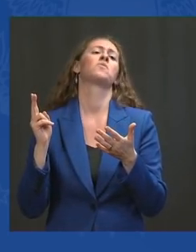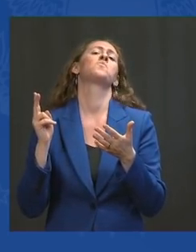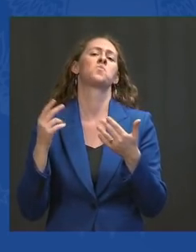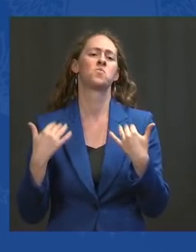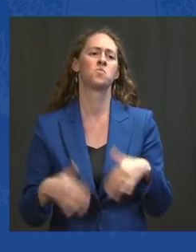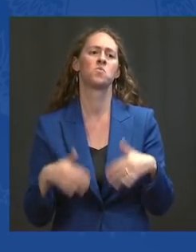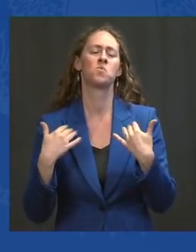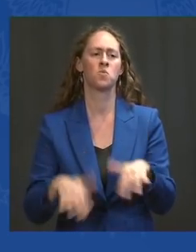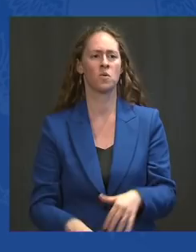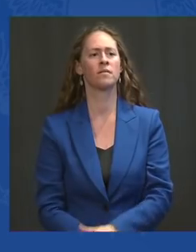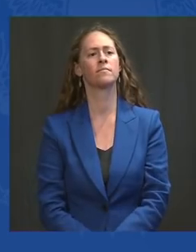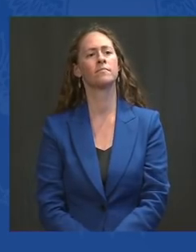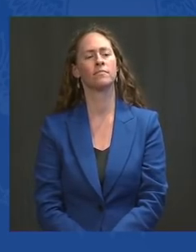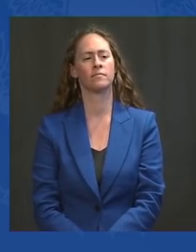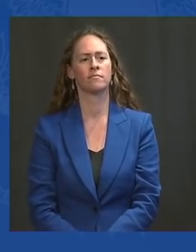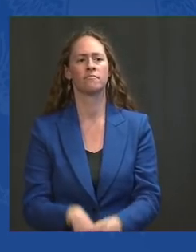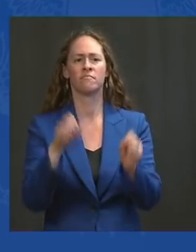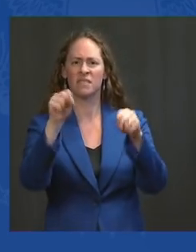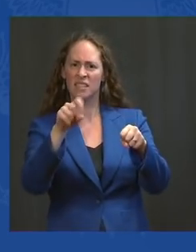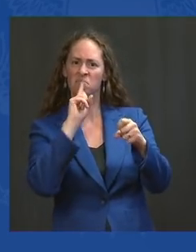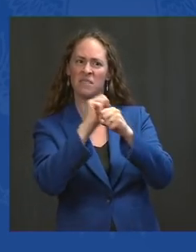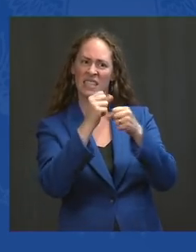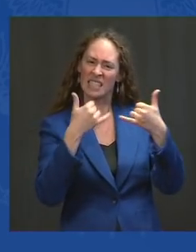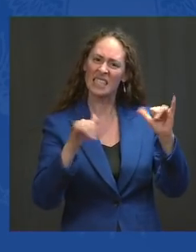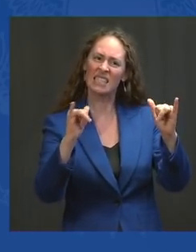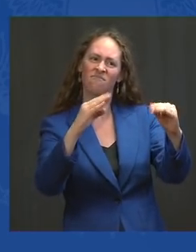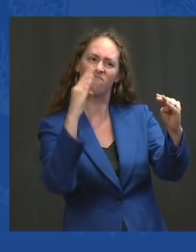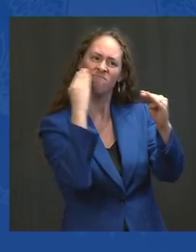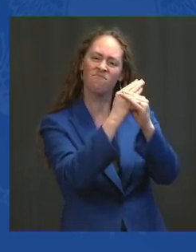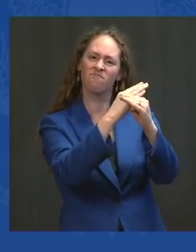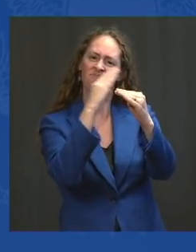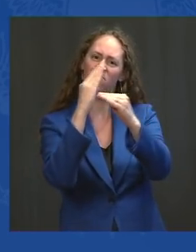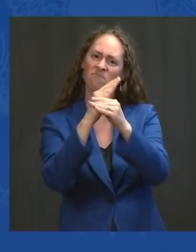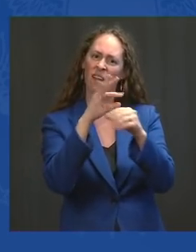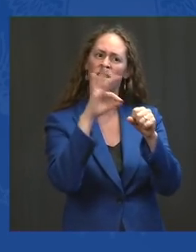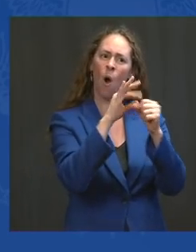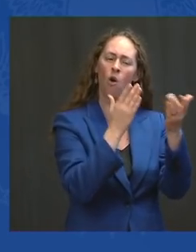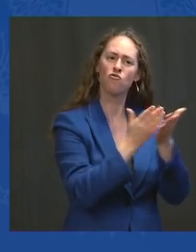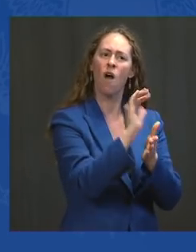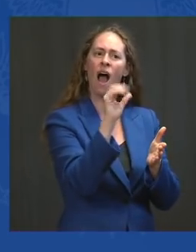to the willful attacks -- election attacks in 2020;